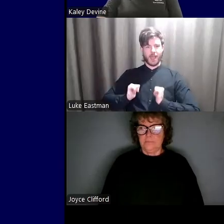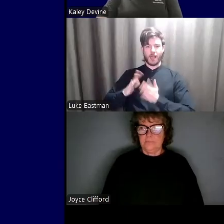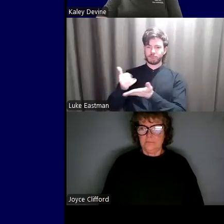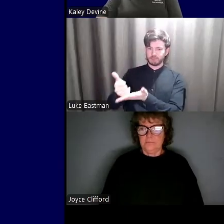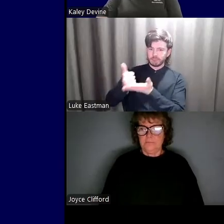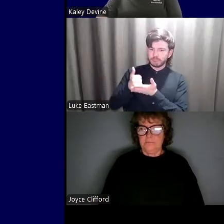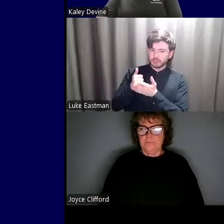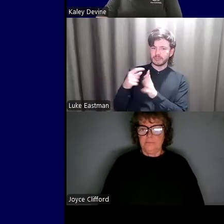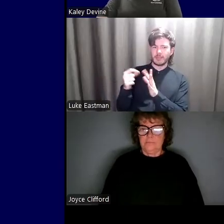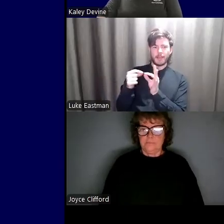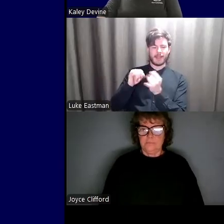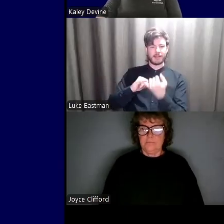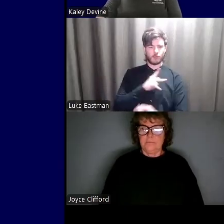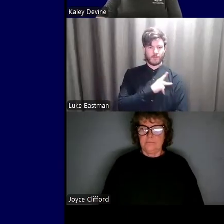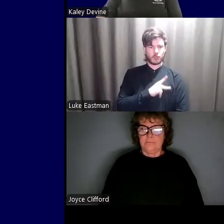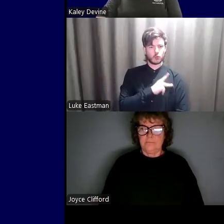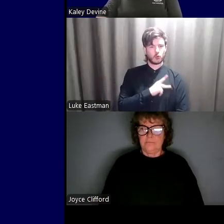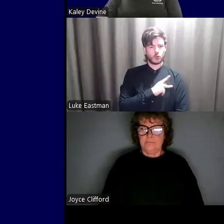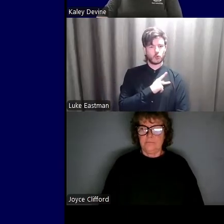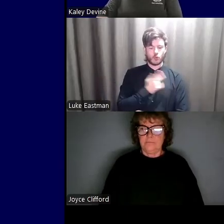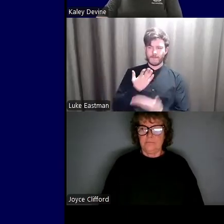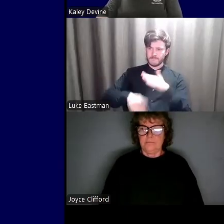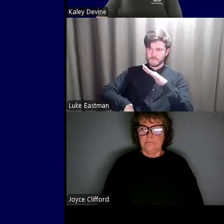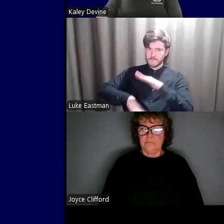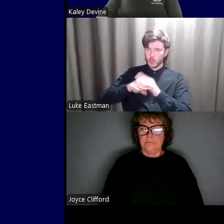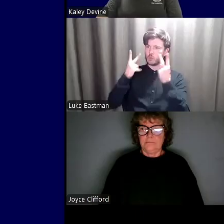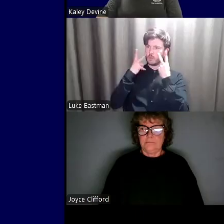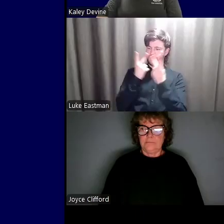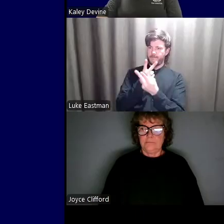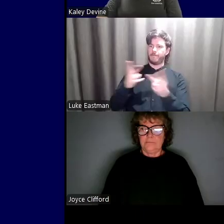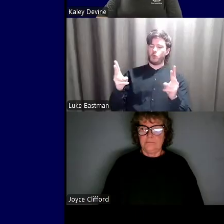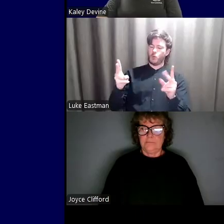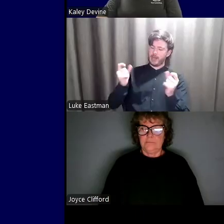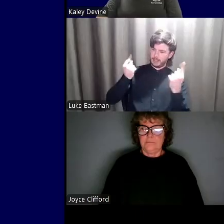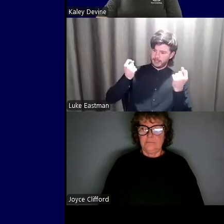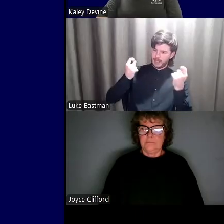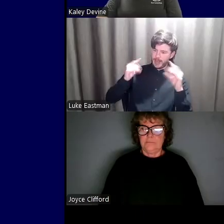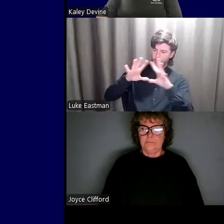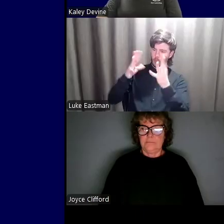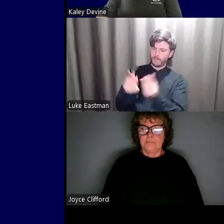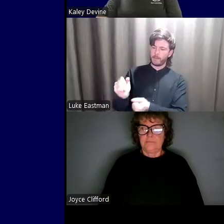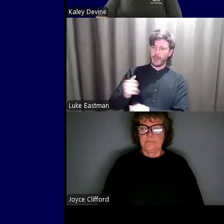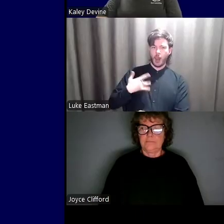holistic view in collaboration with individuals and their key supports to identify functionally